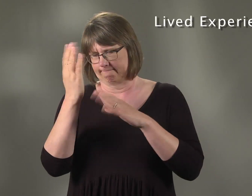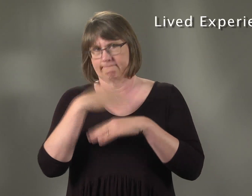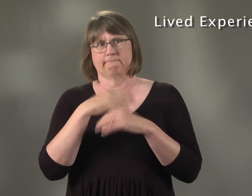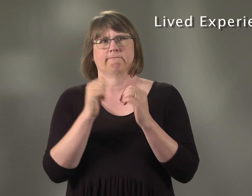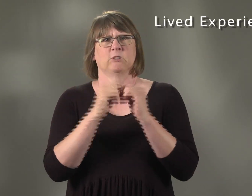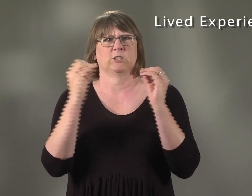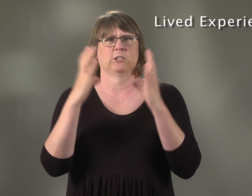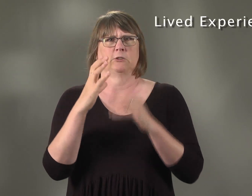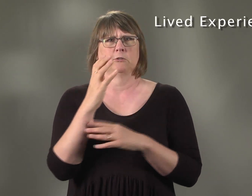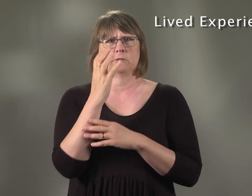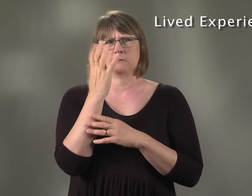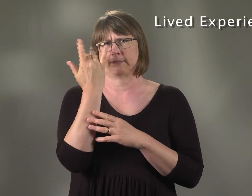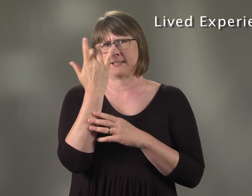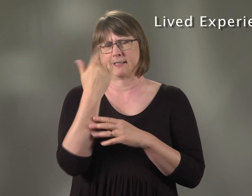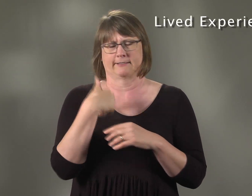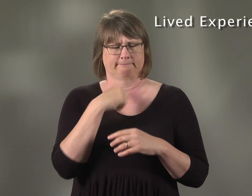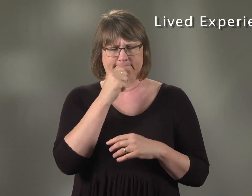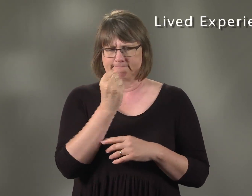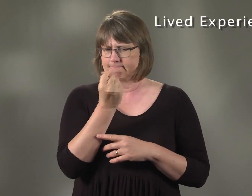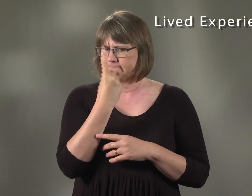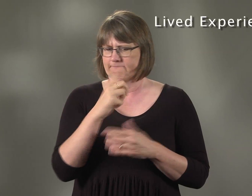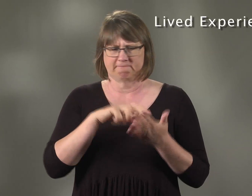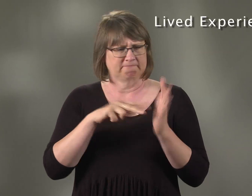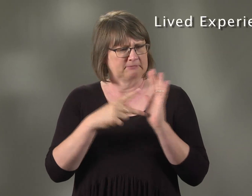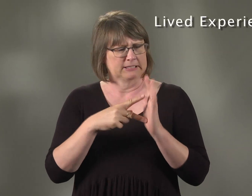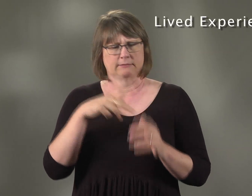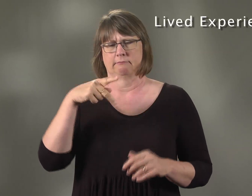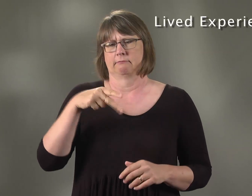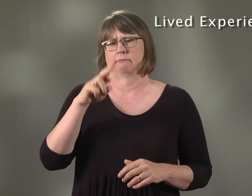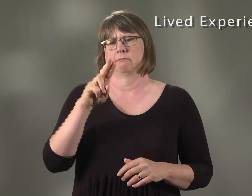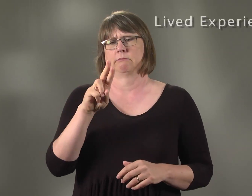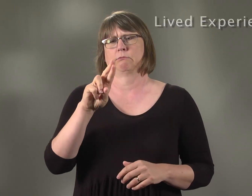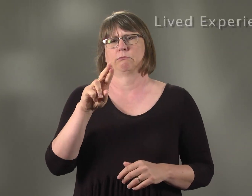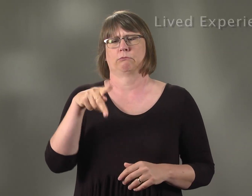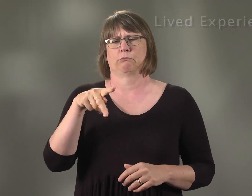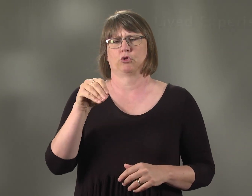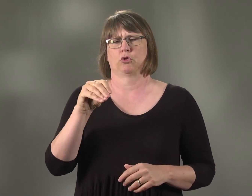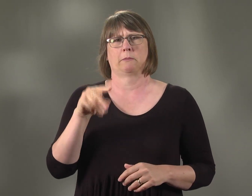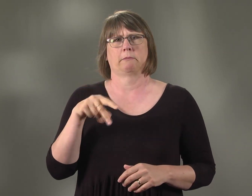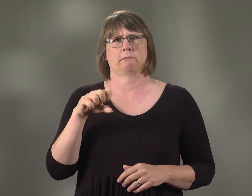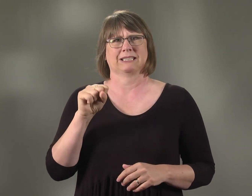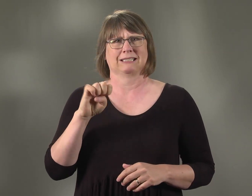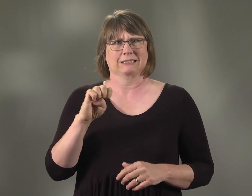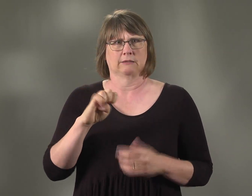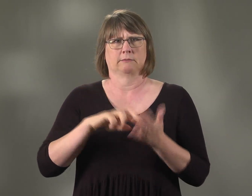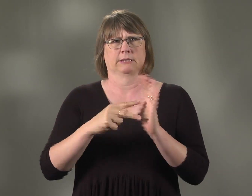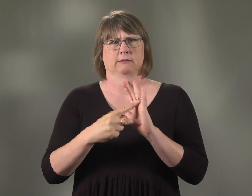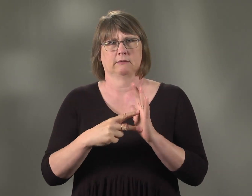I got in trouble with my teacher because I didn't understand what the word purpose meant.